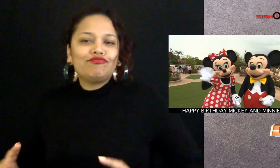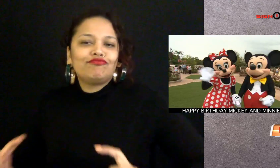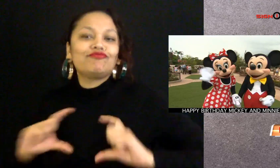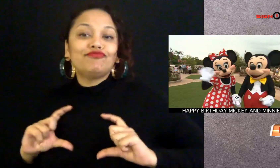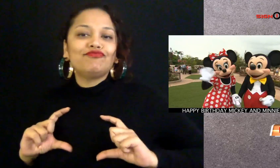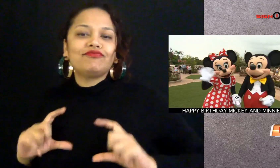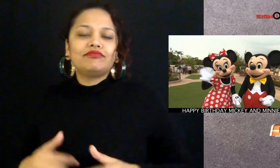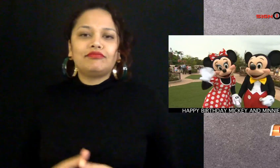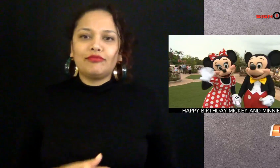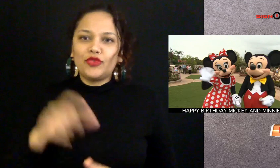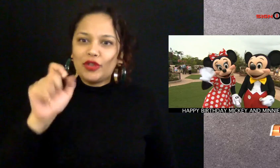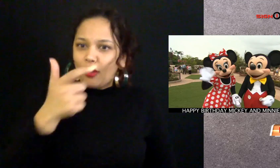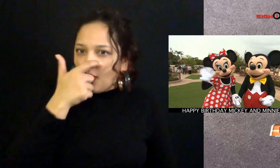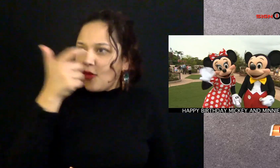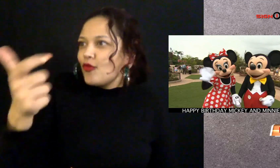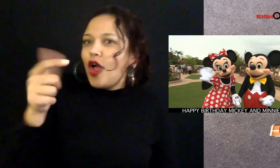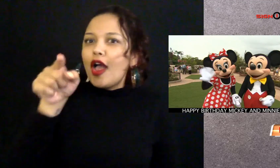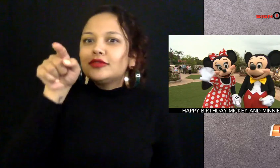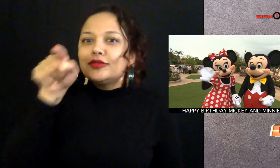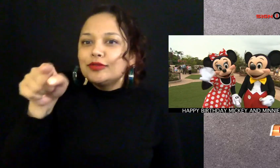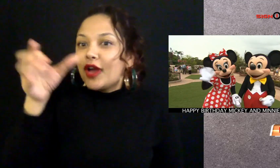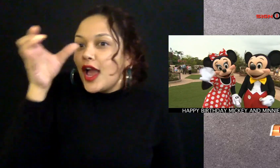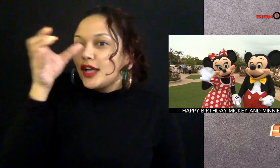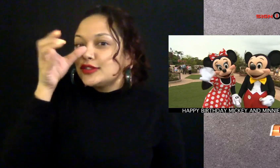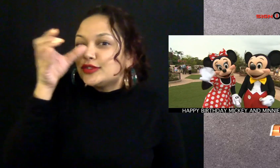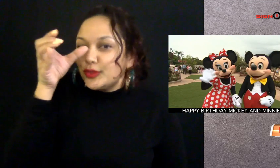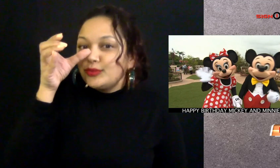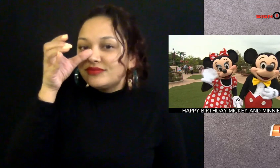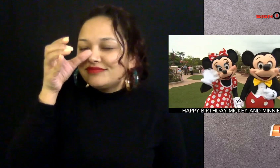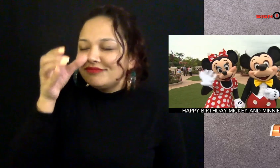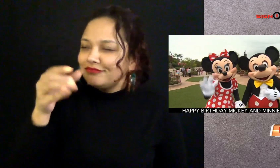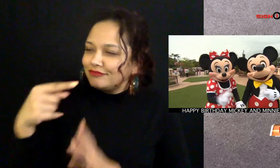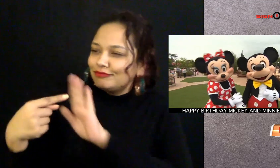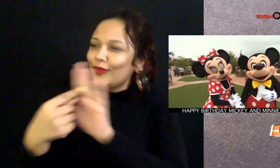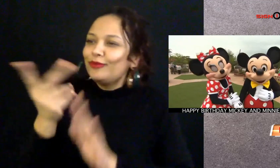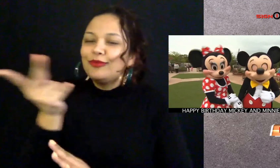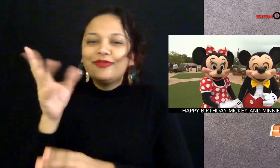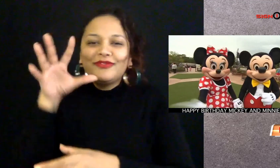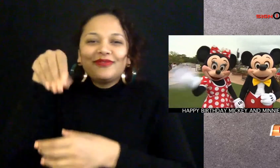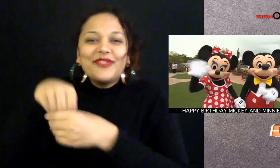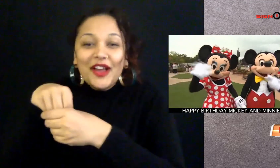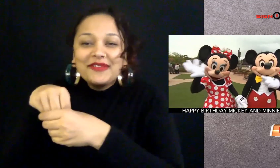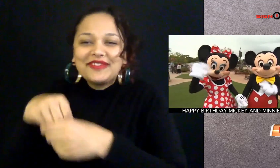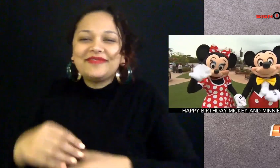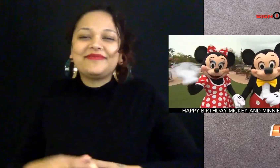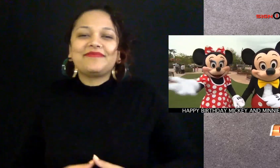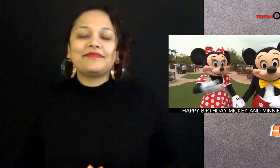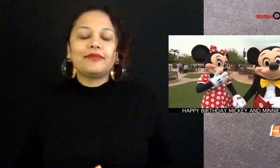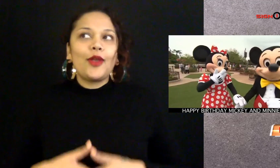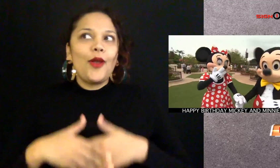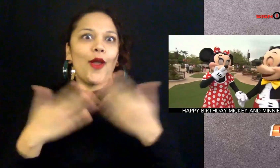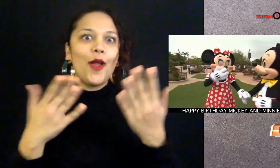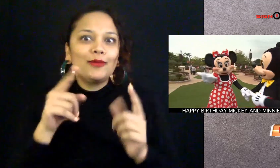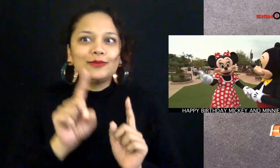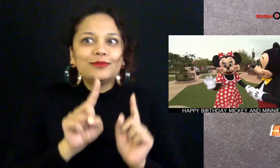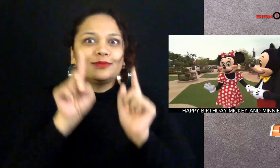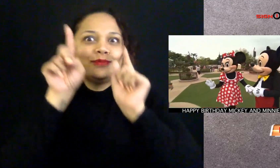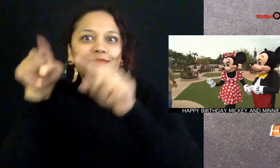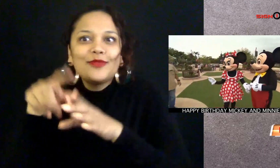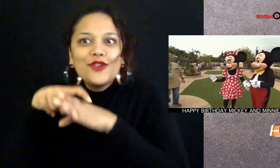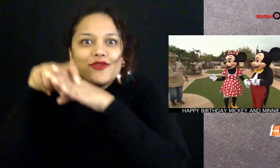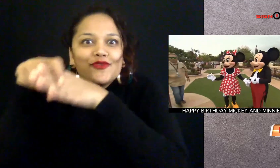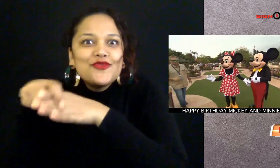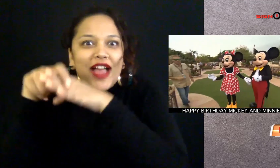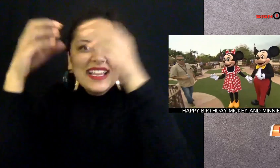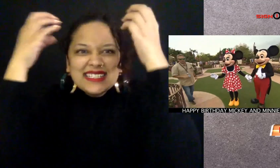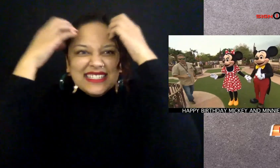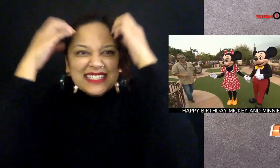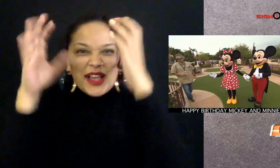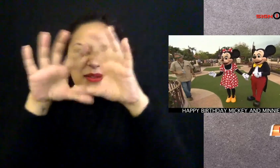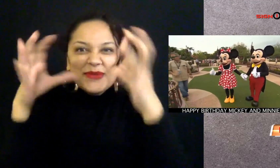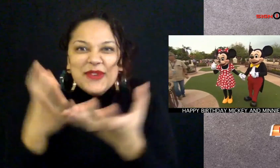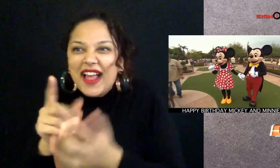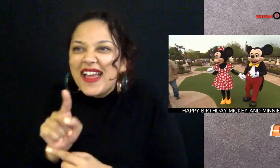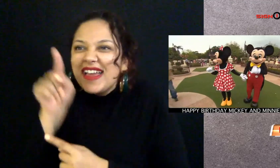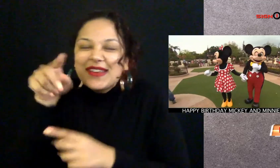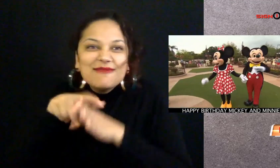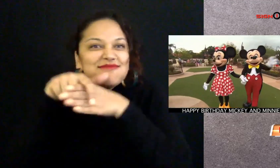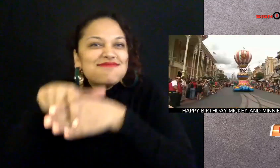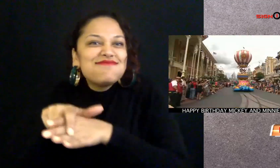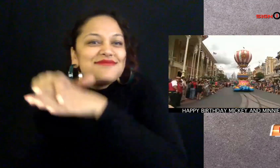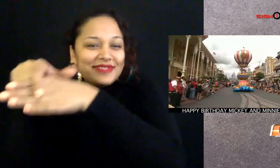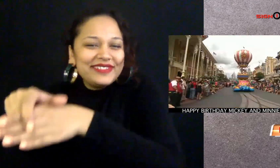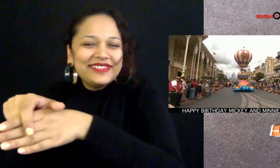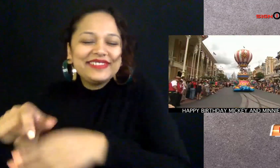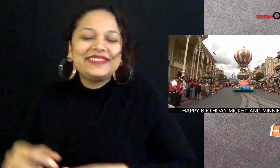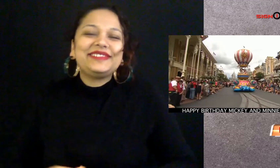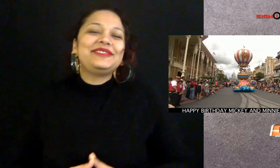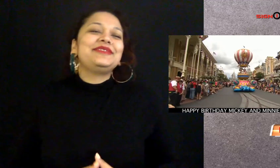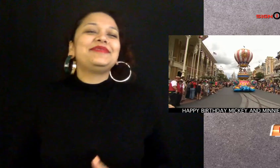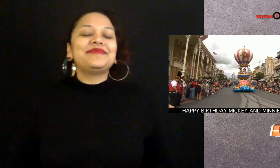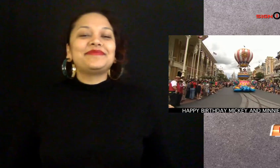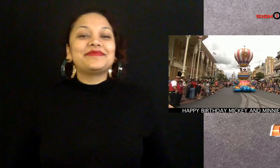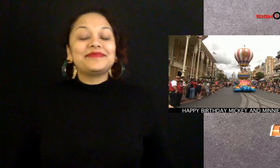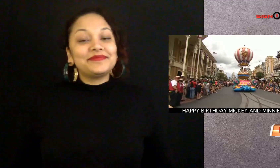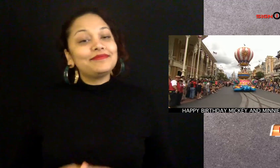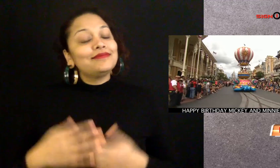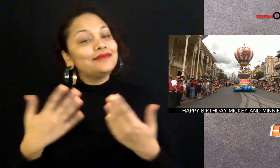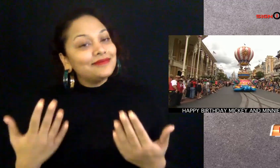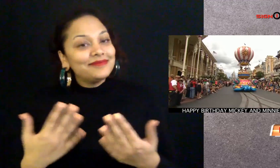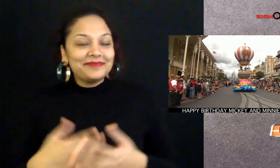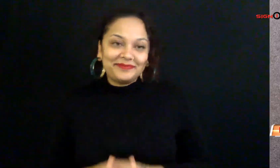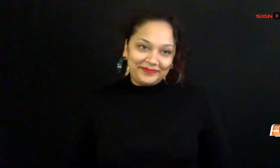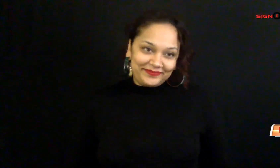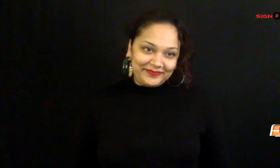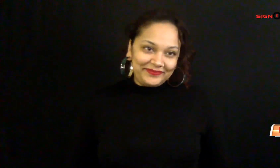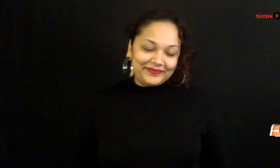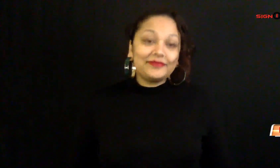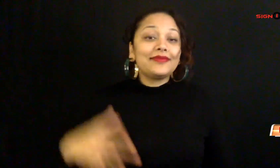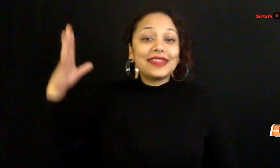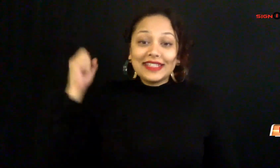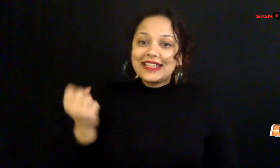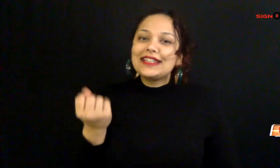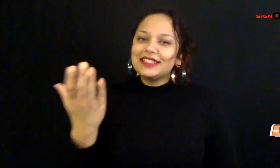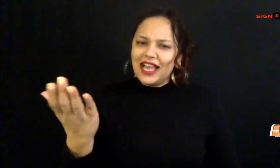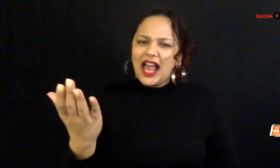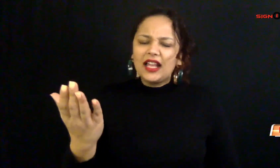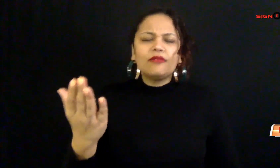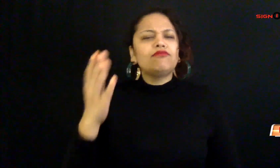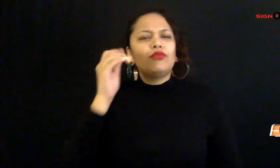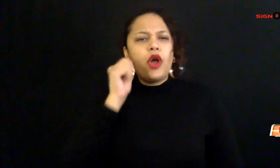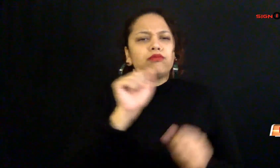Mouse watch were T-shirt or visiting a Disney theme park Sign1News will be broadcasting